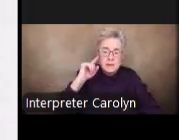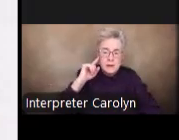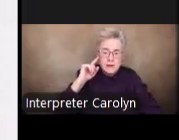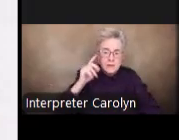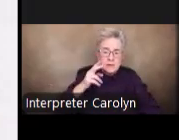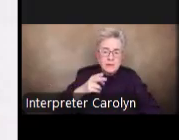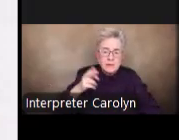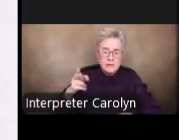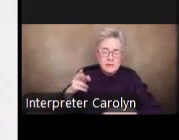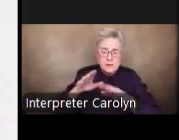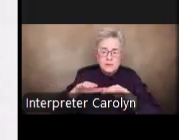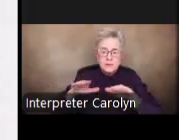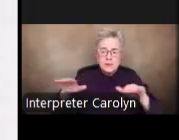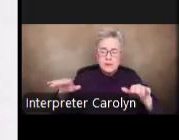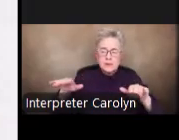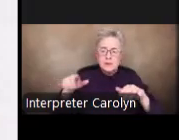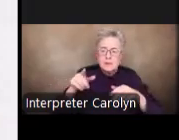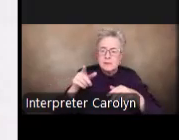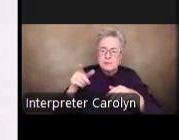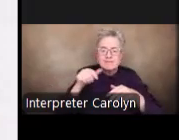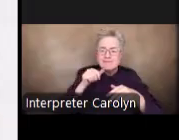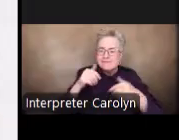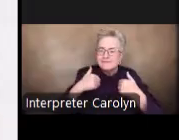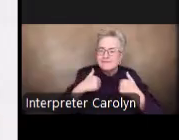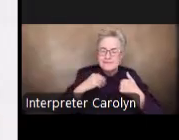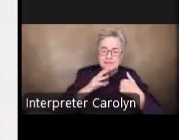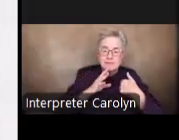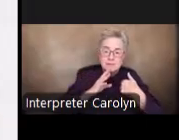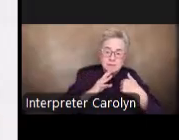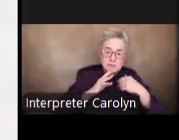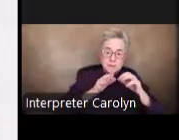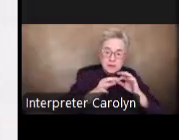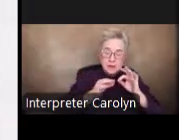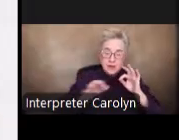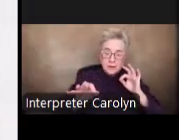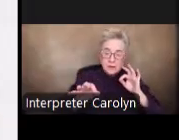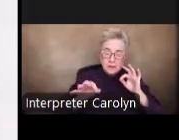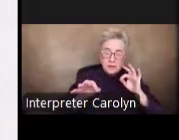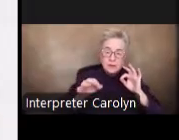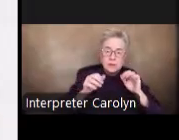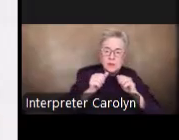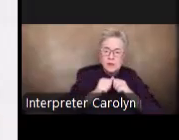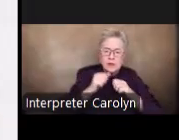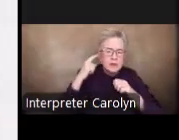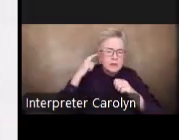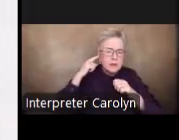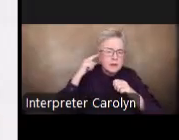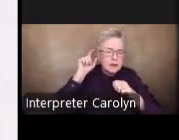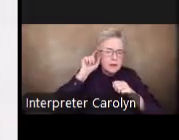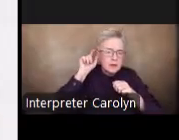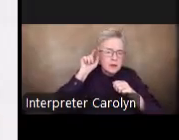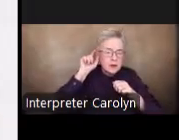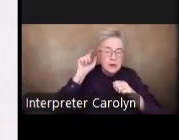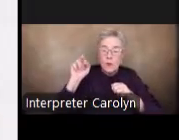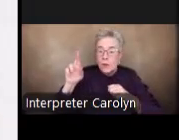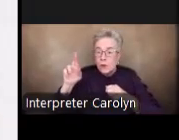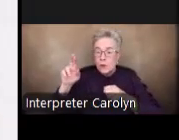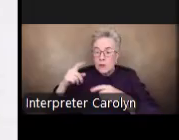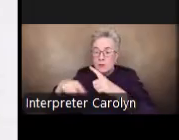has inconsistent access to either spoken language through appropriate amplification or sign language through fluent